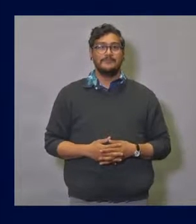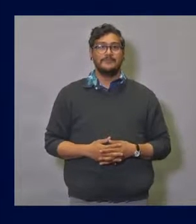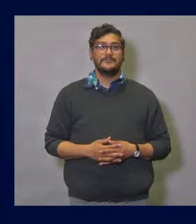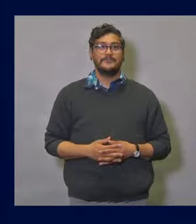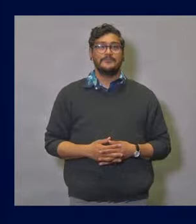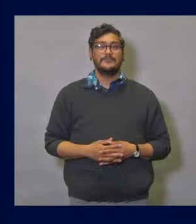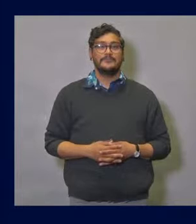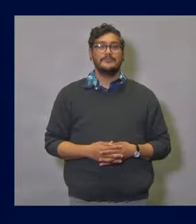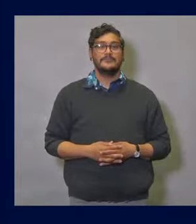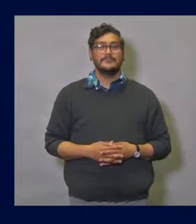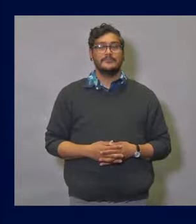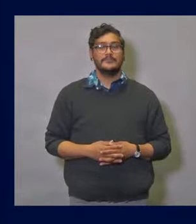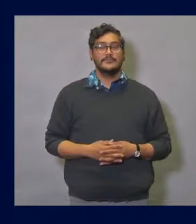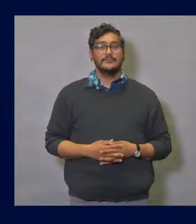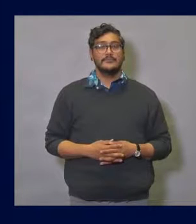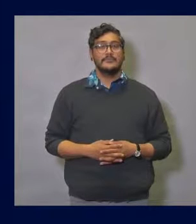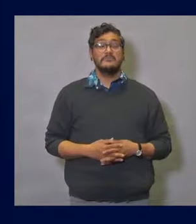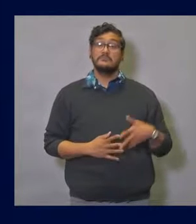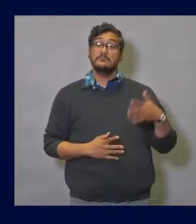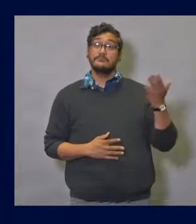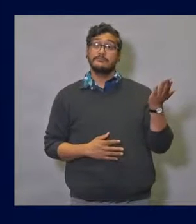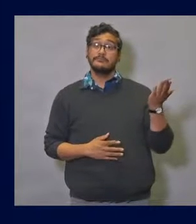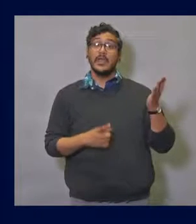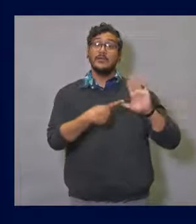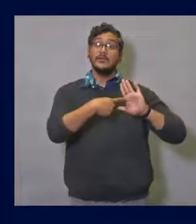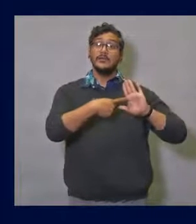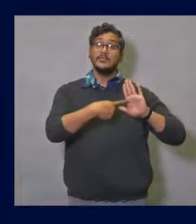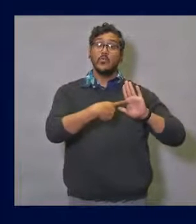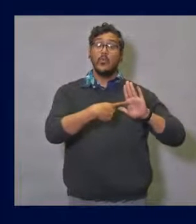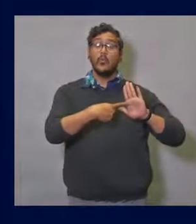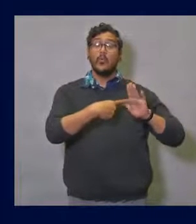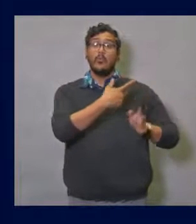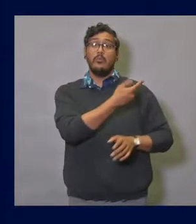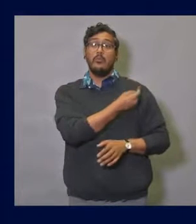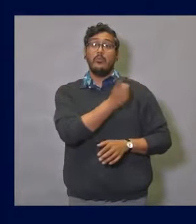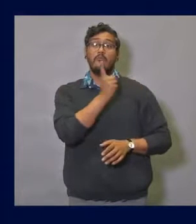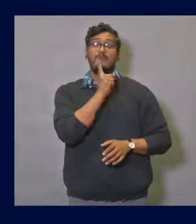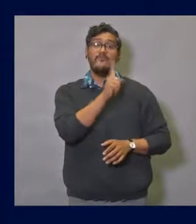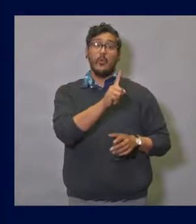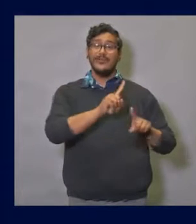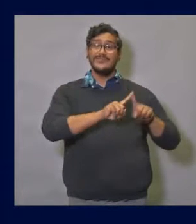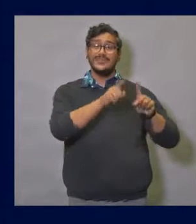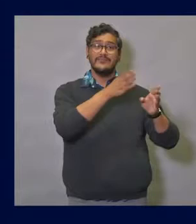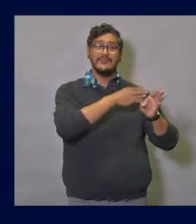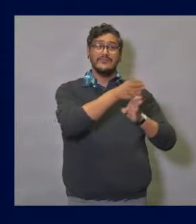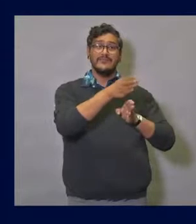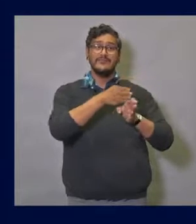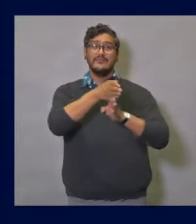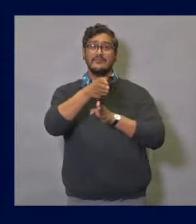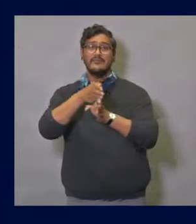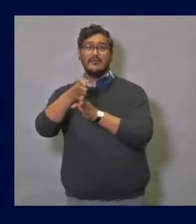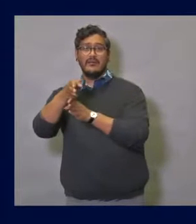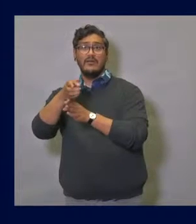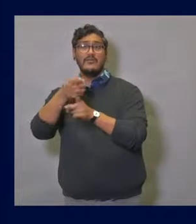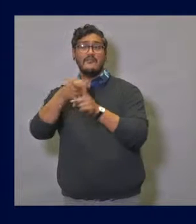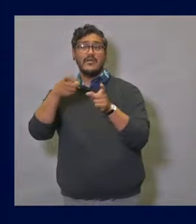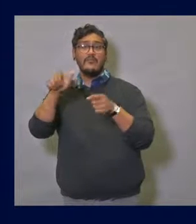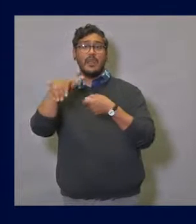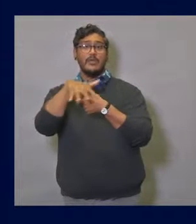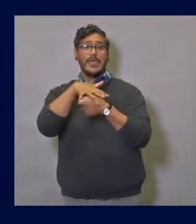SECTOR DE LA EDUCACIÓN O EL